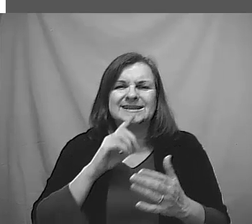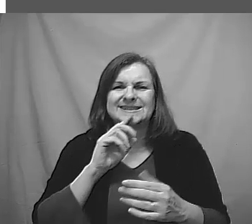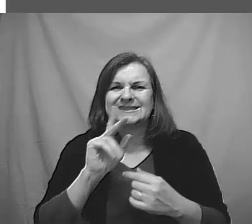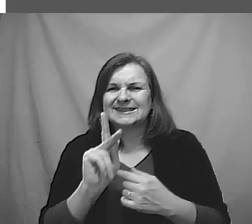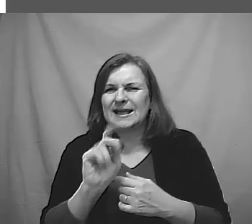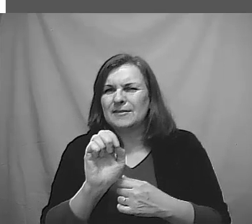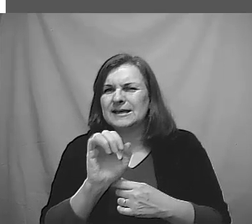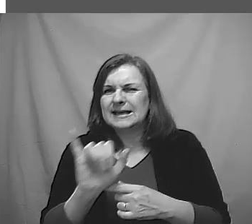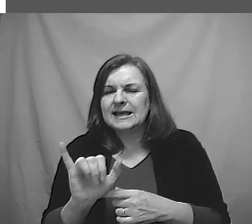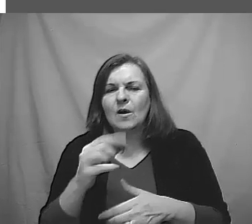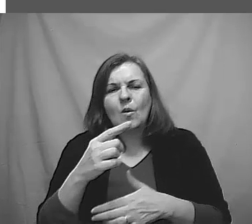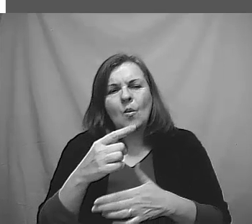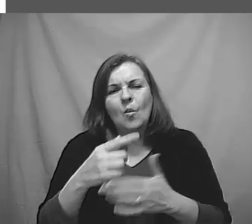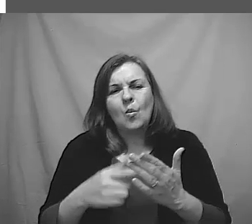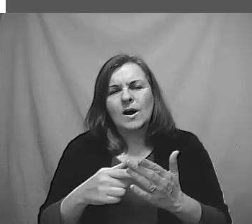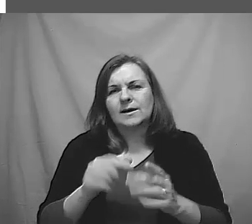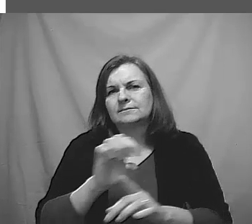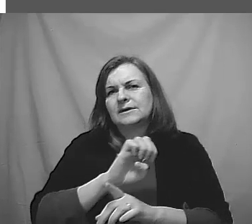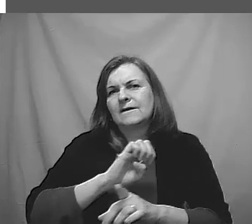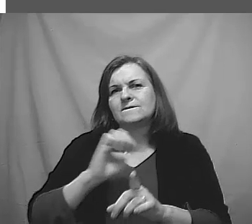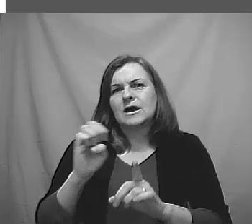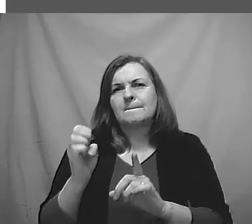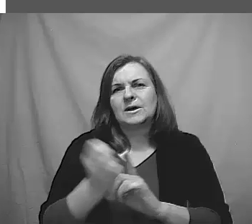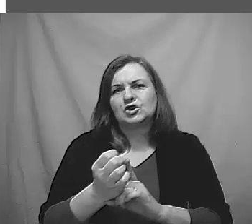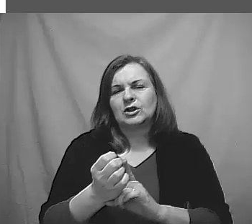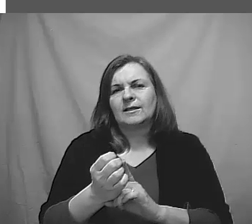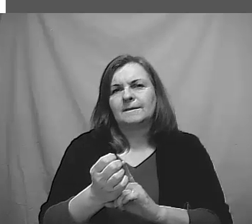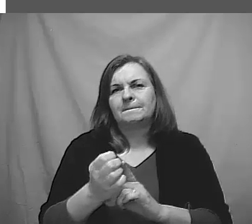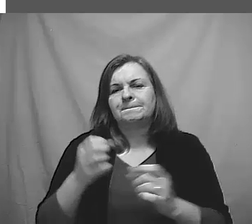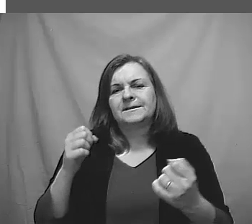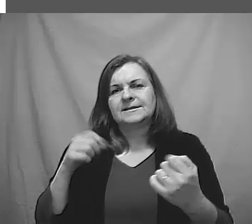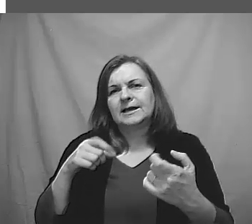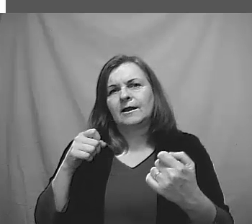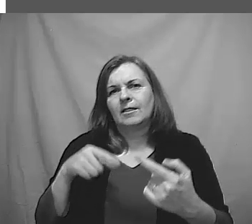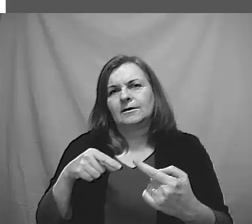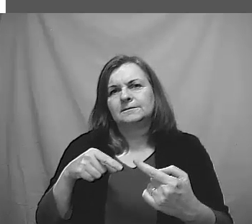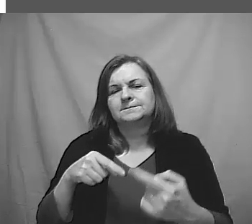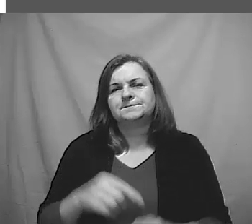what environmental